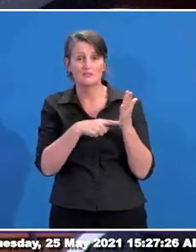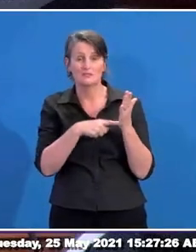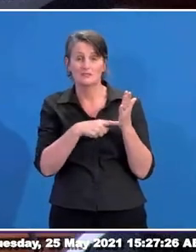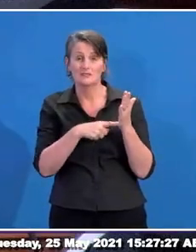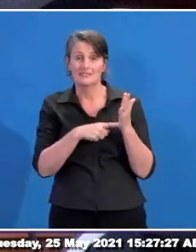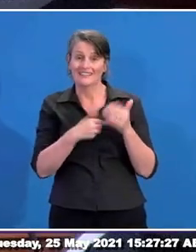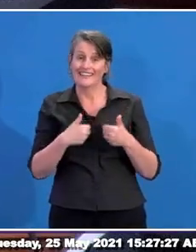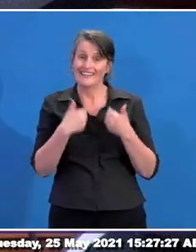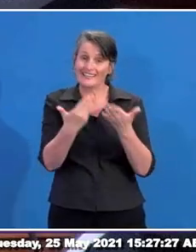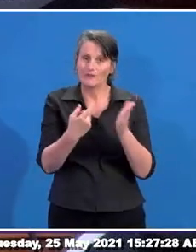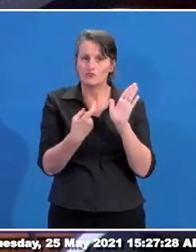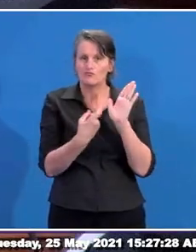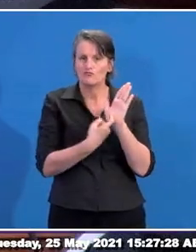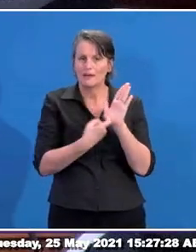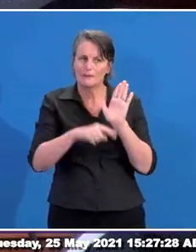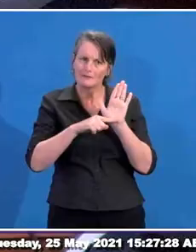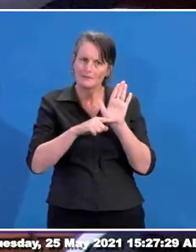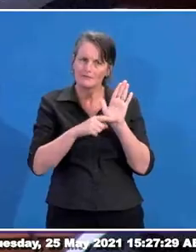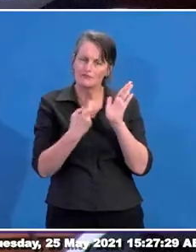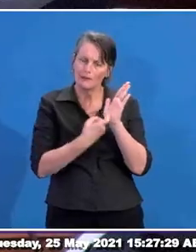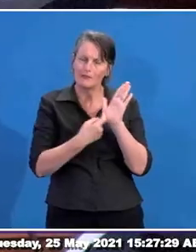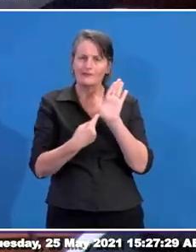relation to systemic issues.